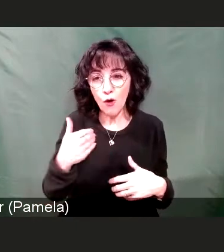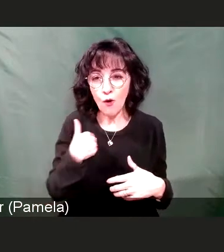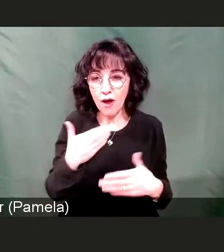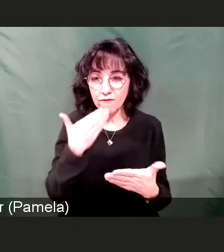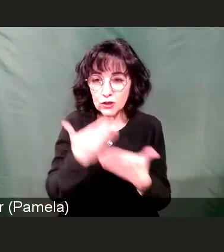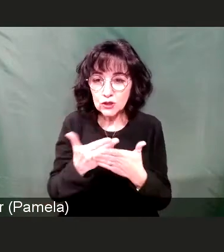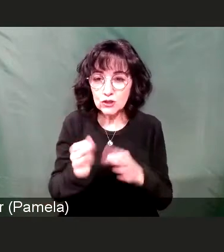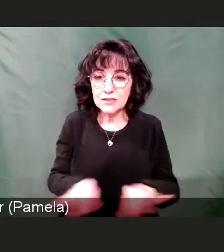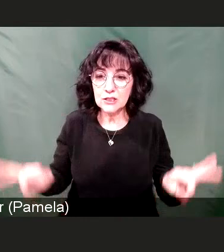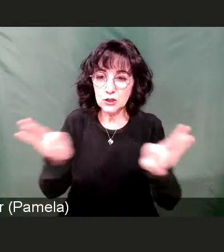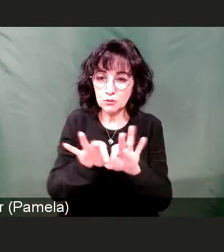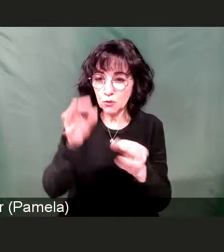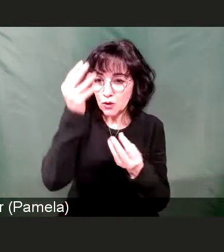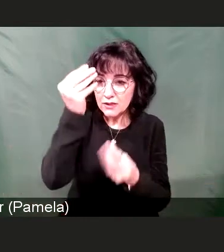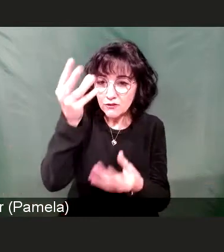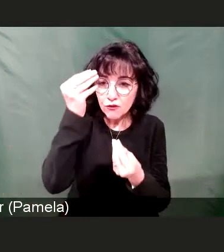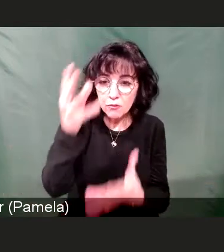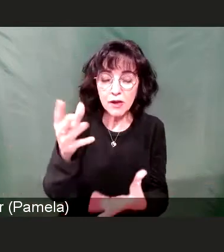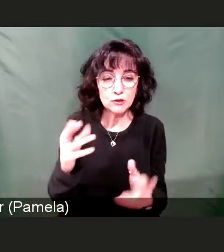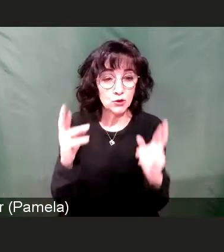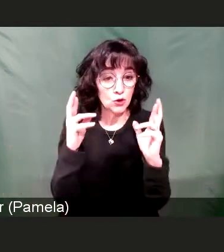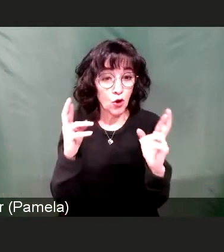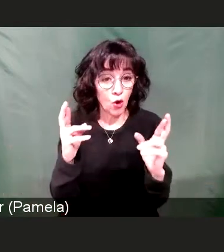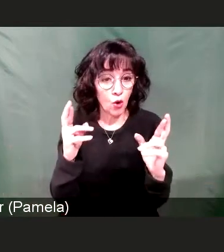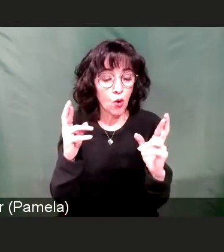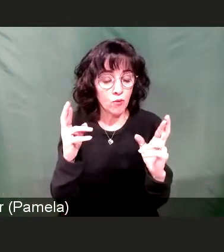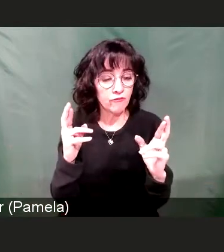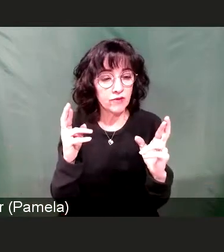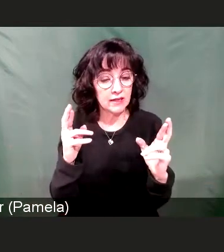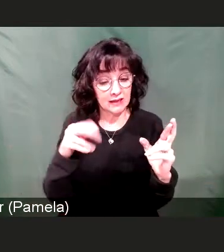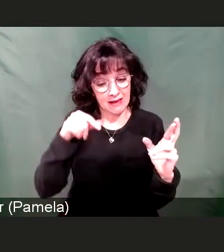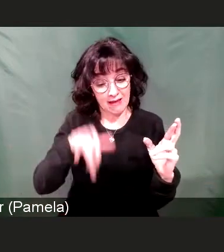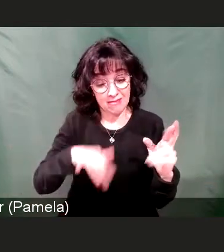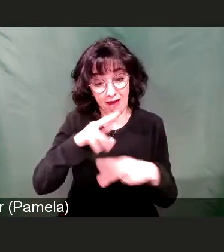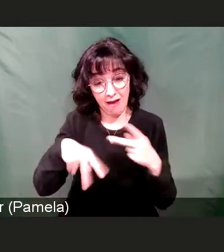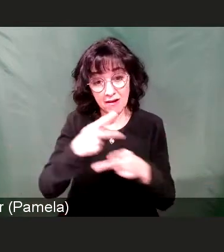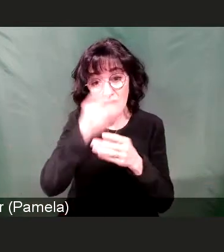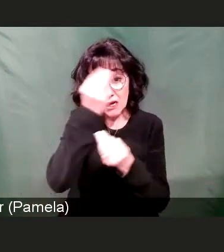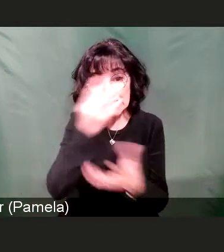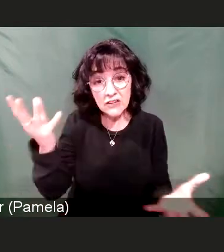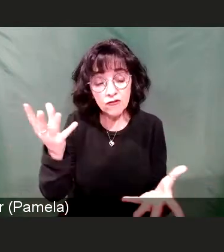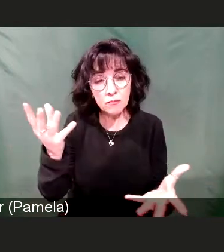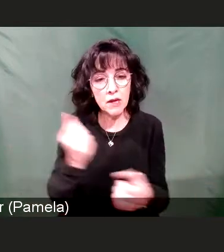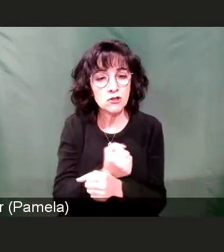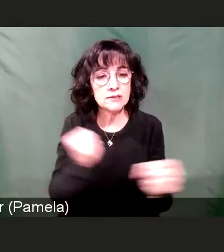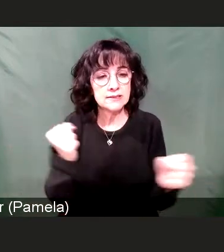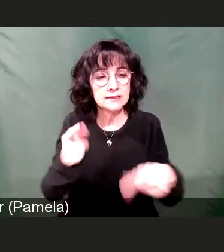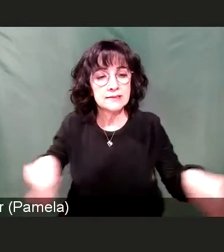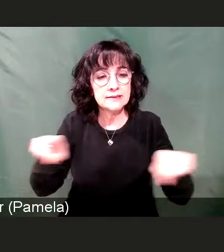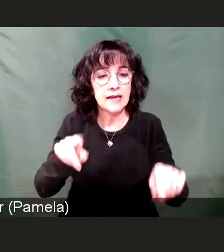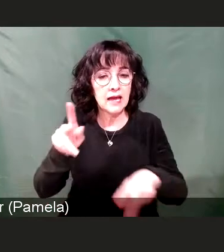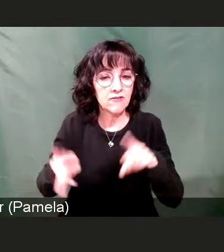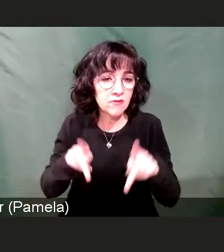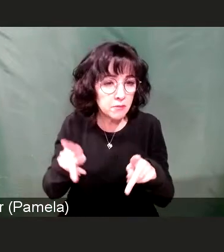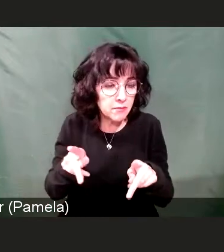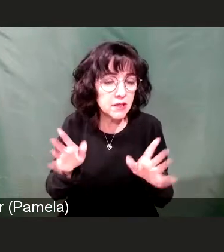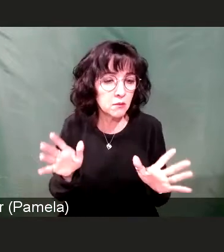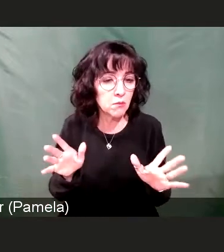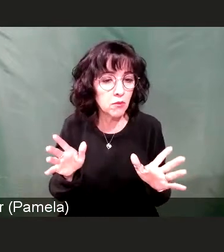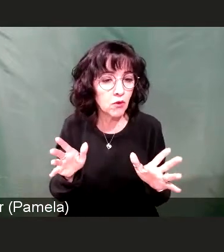that have hopefully saved many people from getting ill and ending up in the hospital. So I just wanna thank you for the few minutes